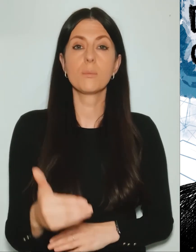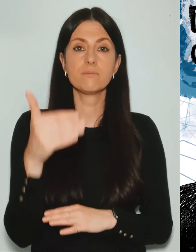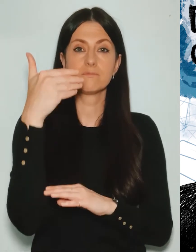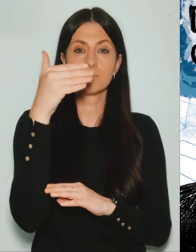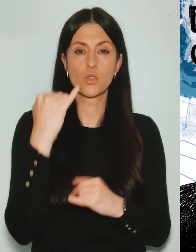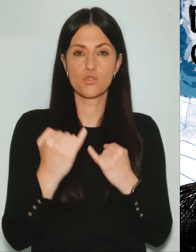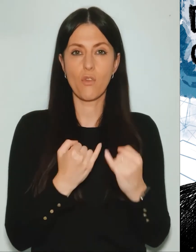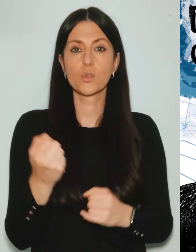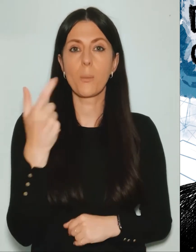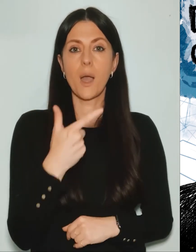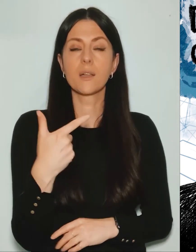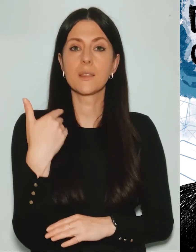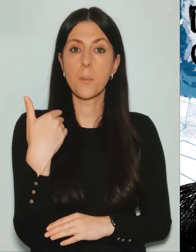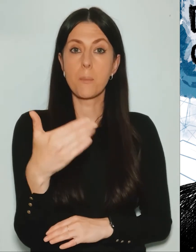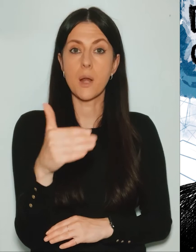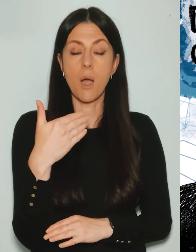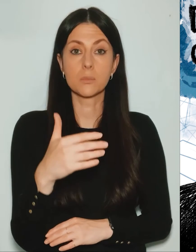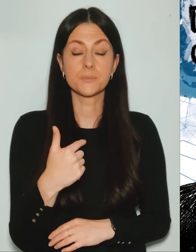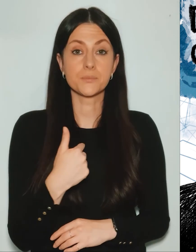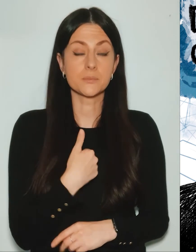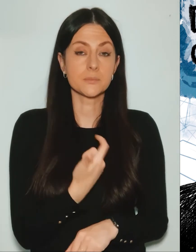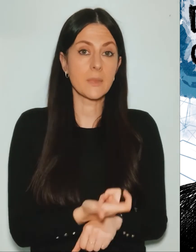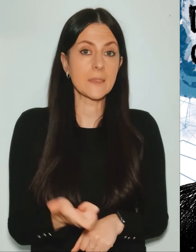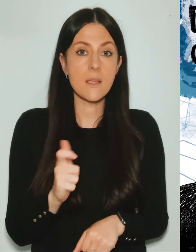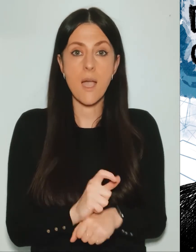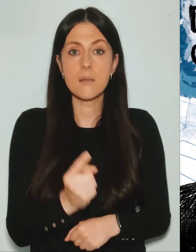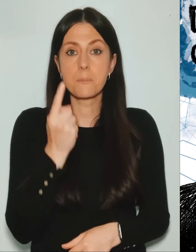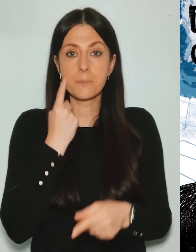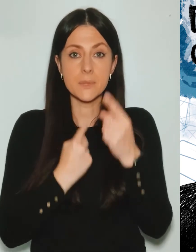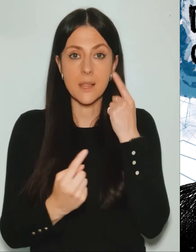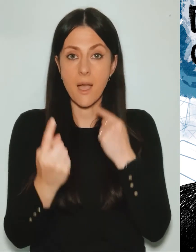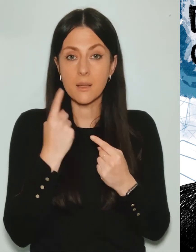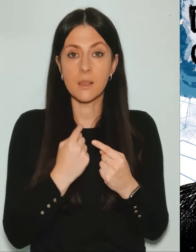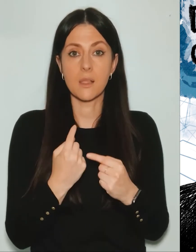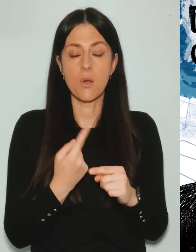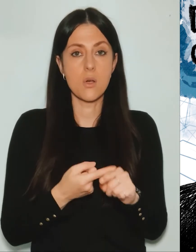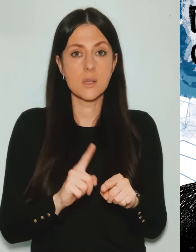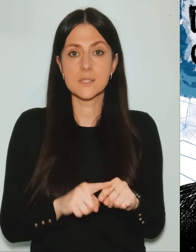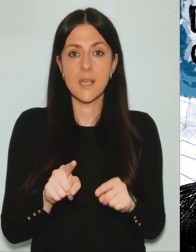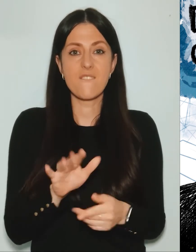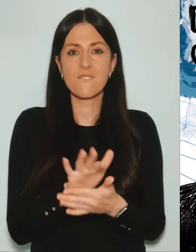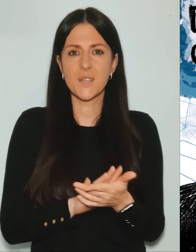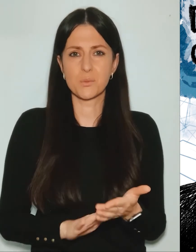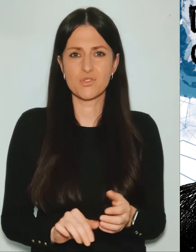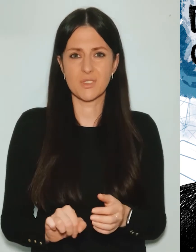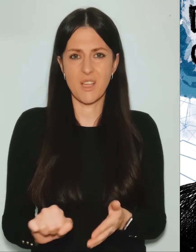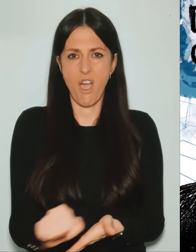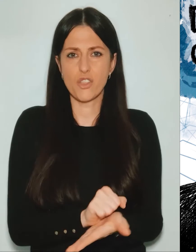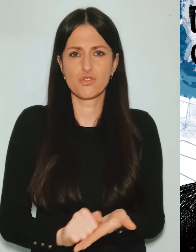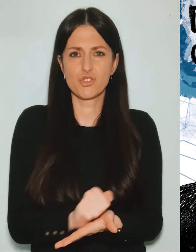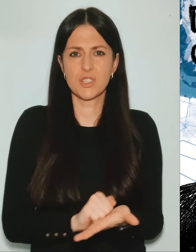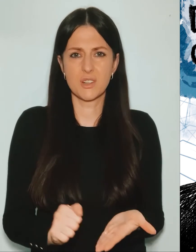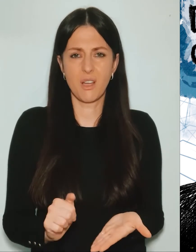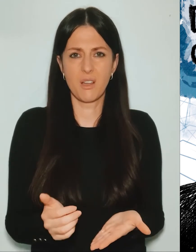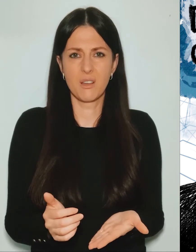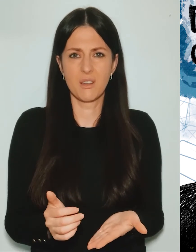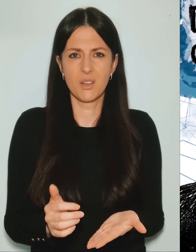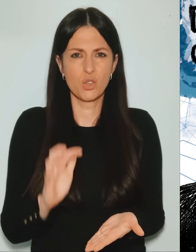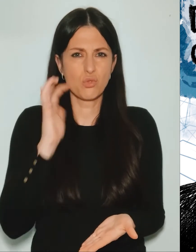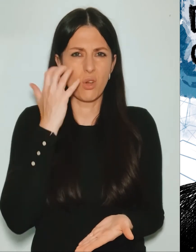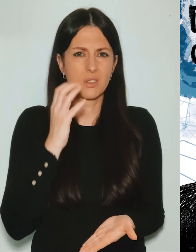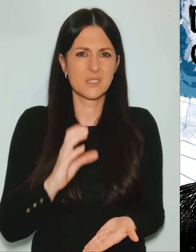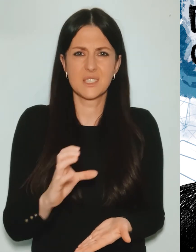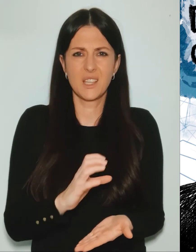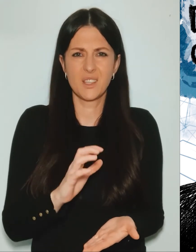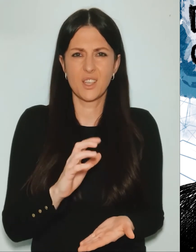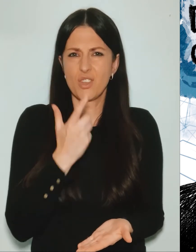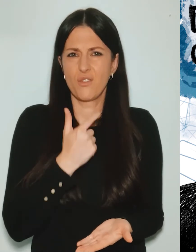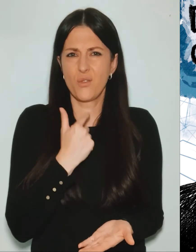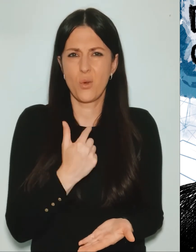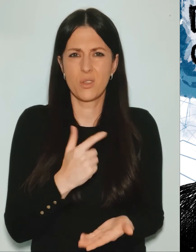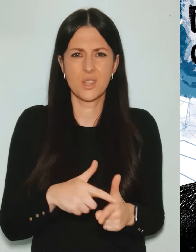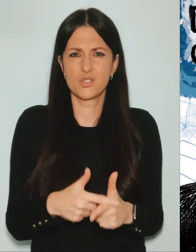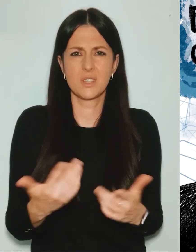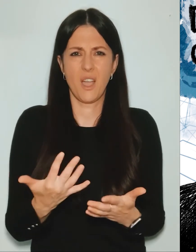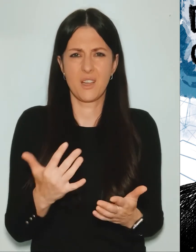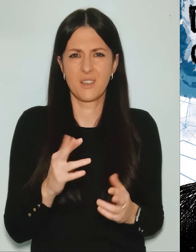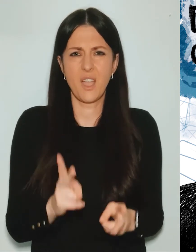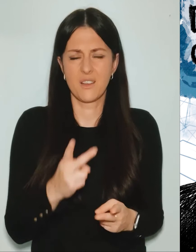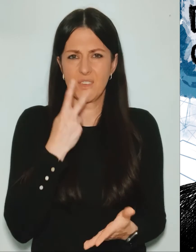and I cried so much, because this, sorry, the rag is black and blue and red, or I do not remember what it looks like, the flag of the DNR...